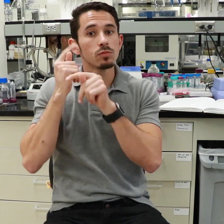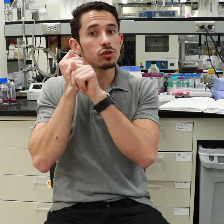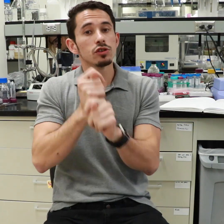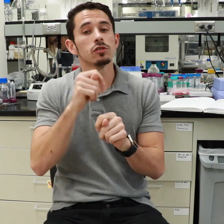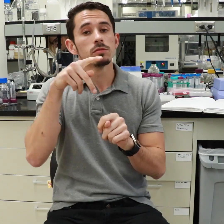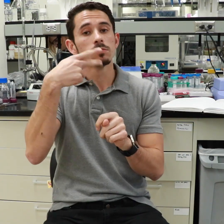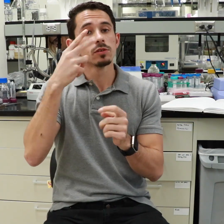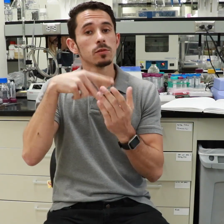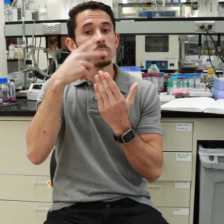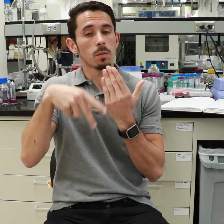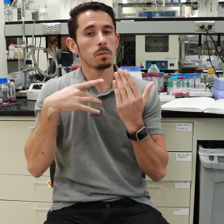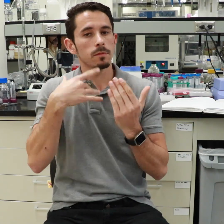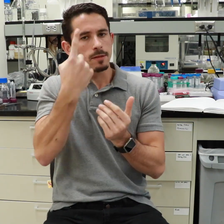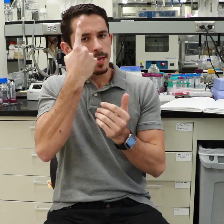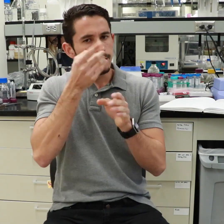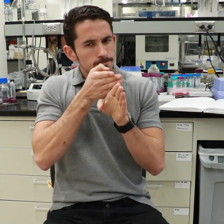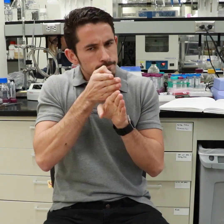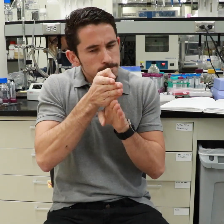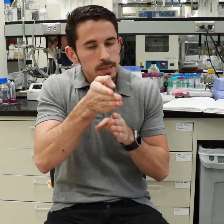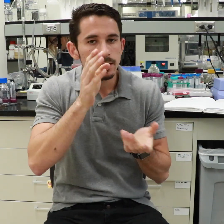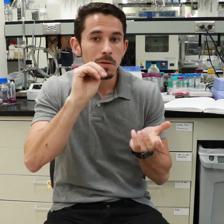Traditionally, a Ph.D. program would require you to pick one area to study in such as